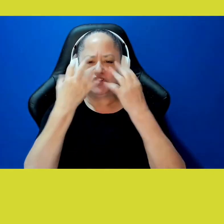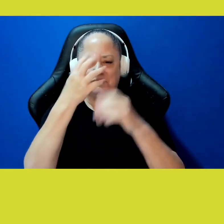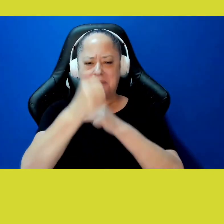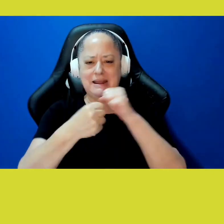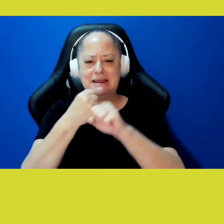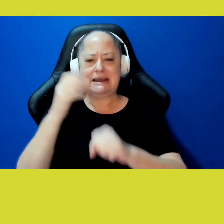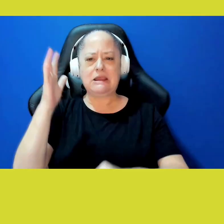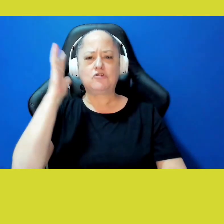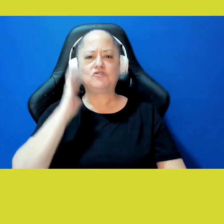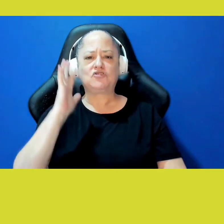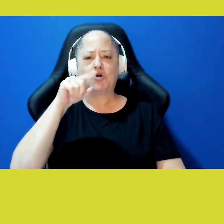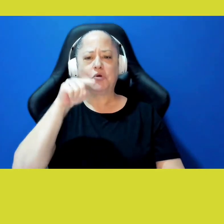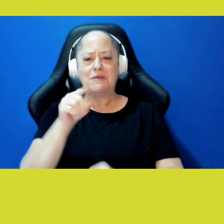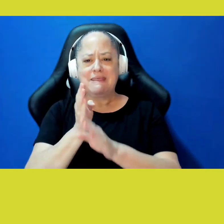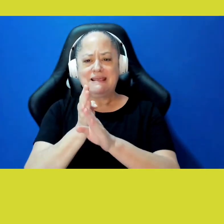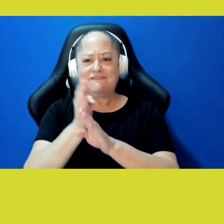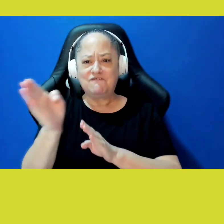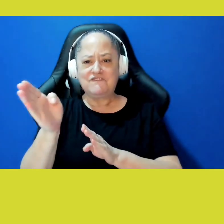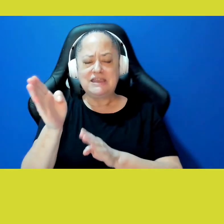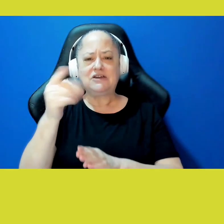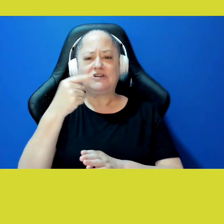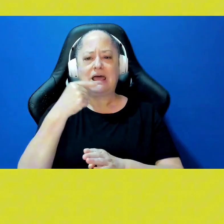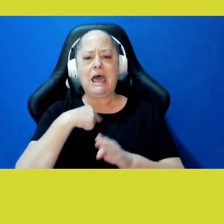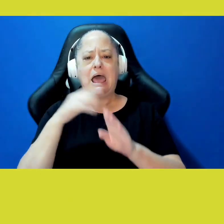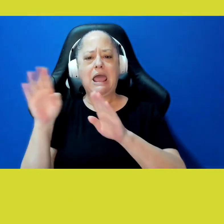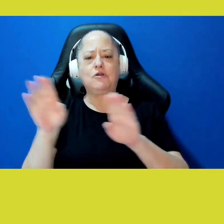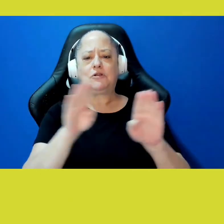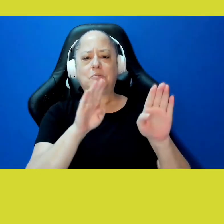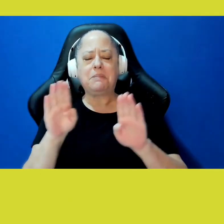field, I was a behavioral health case manager with what